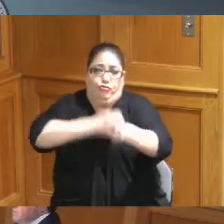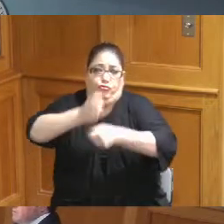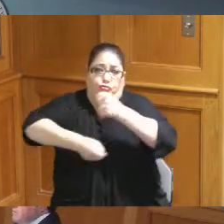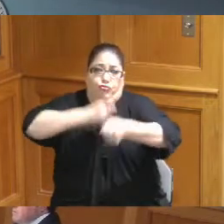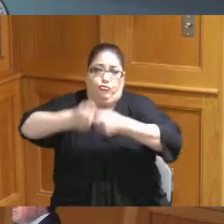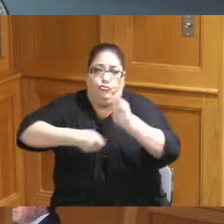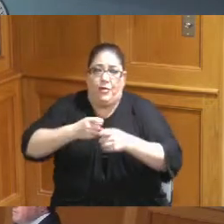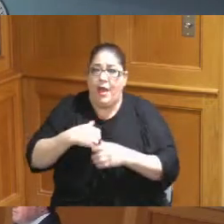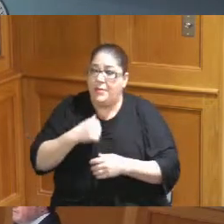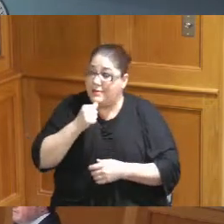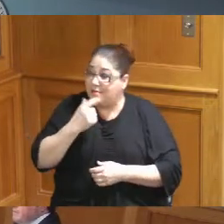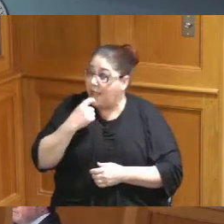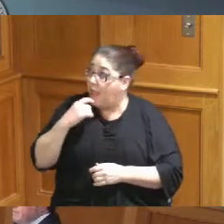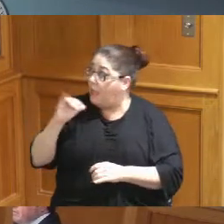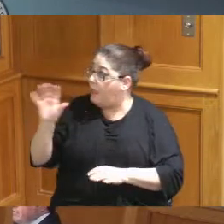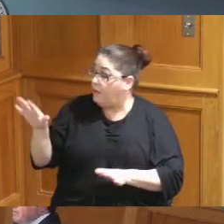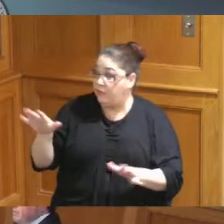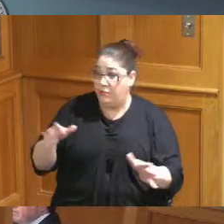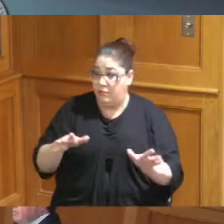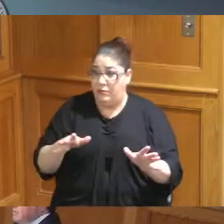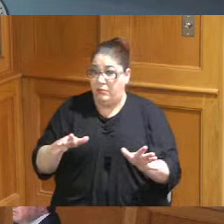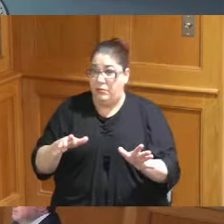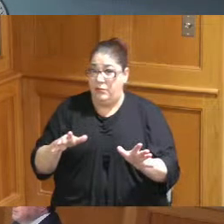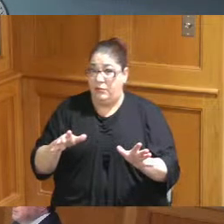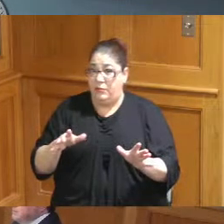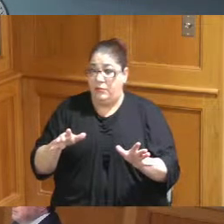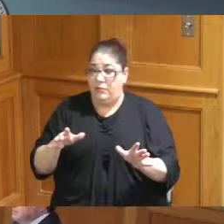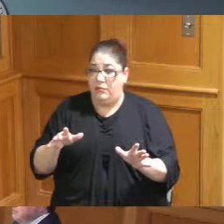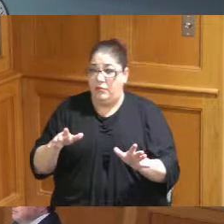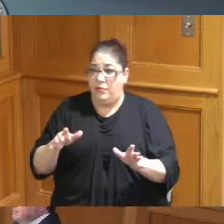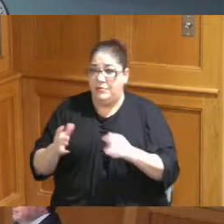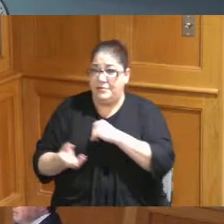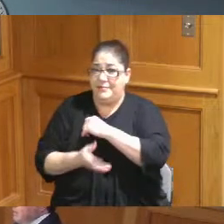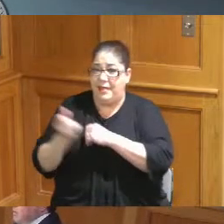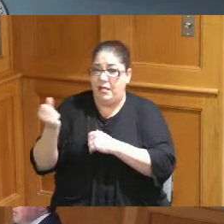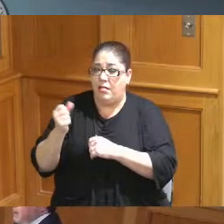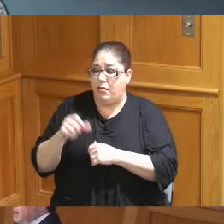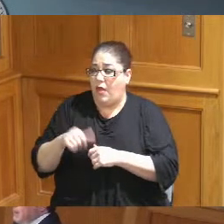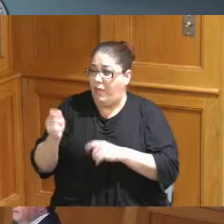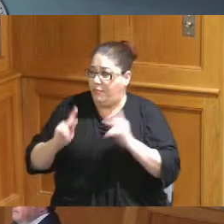I don't want to take her Thunder and questions but I know that was one of the questions that